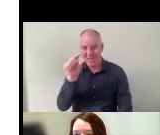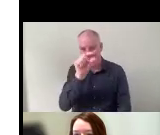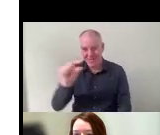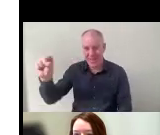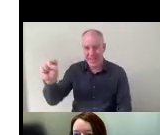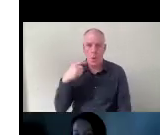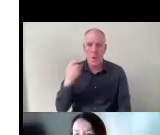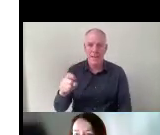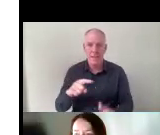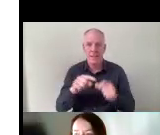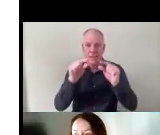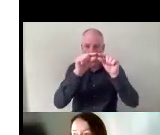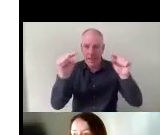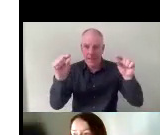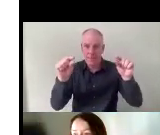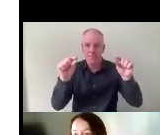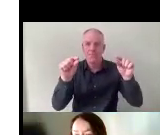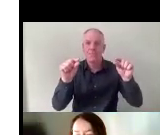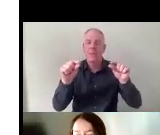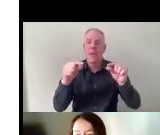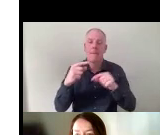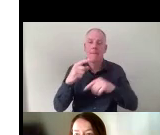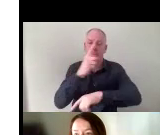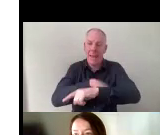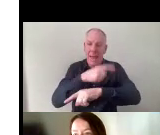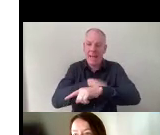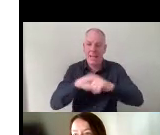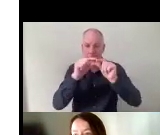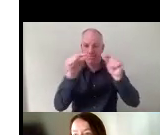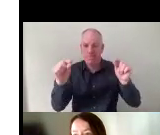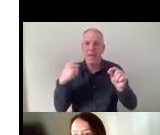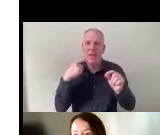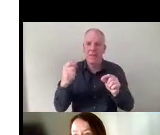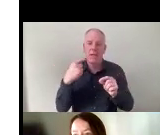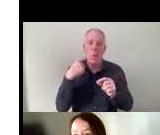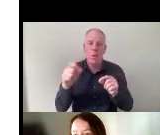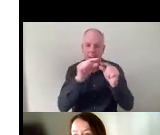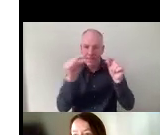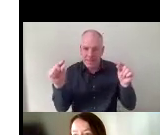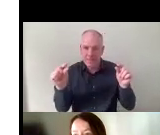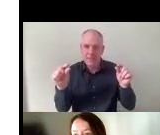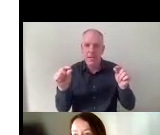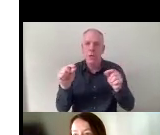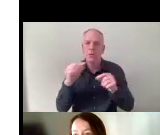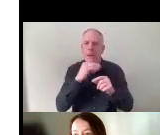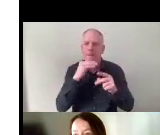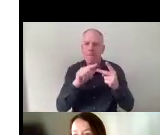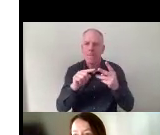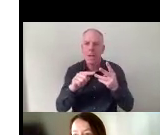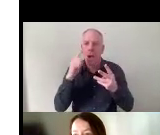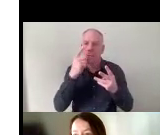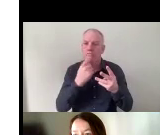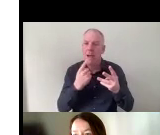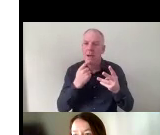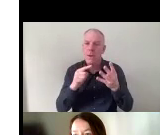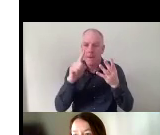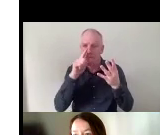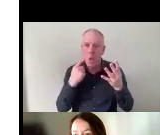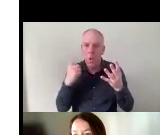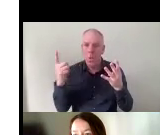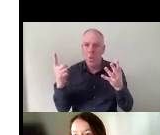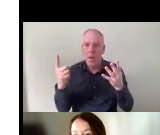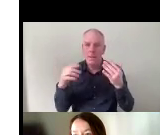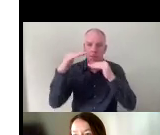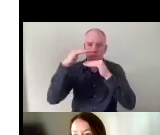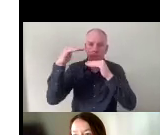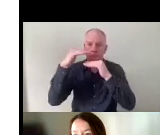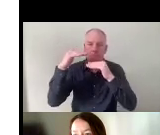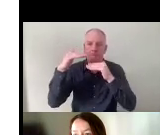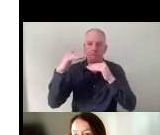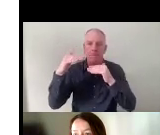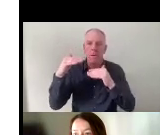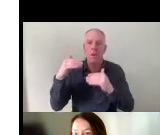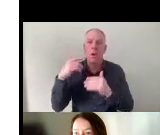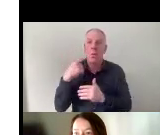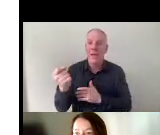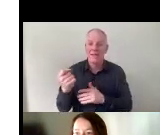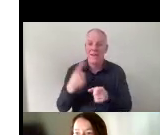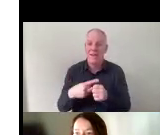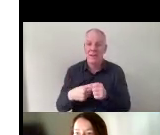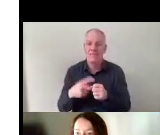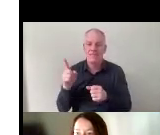layer than this imprimatura, which is the thin, thinner of white layer, a bit more creamy-like. Brown and a blue, and then top layer, which is white. So we can, we